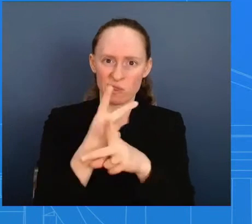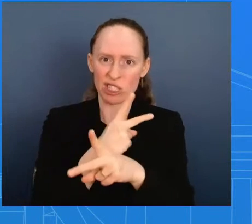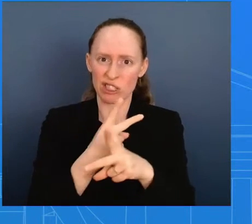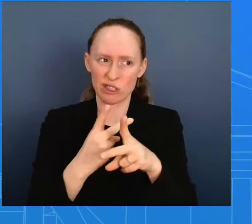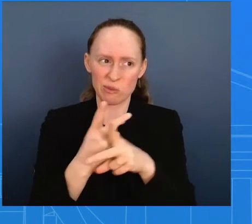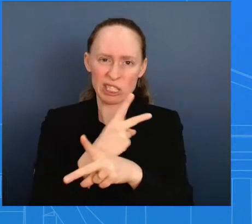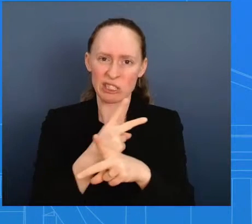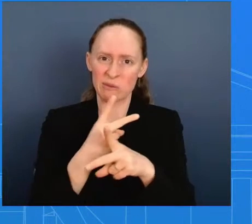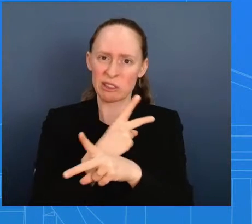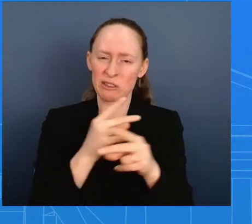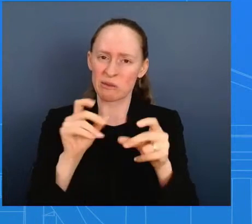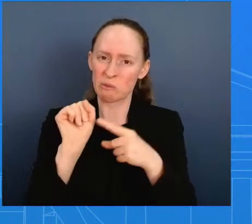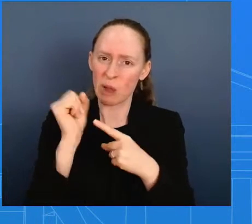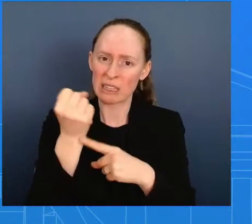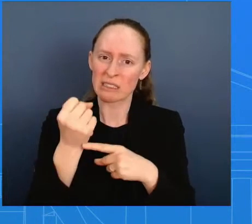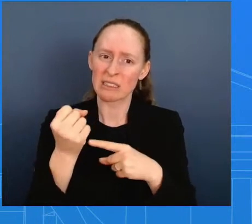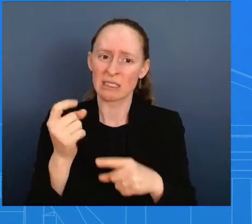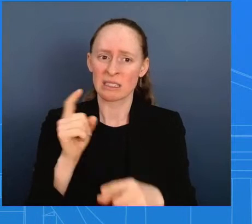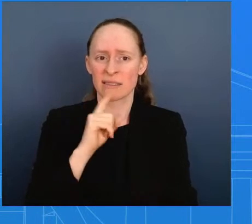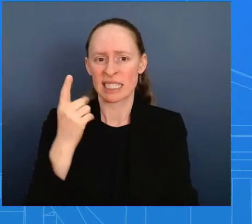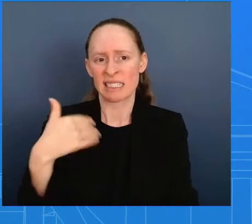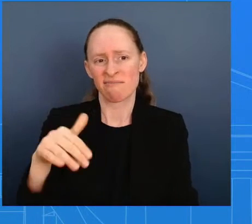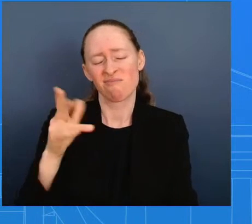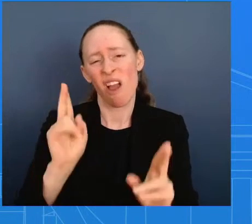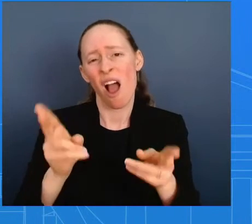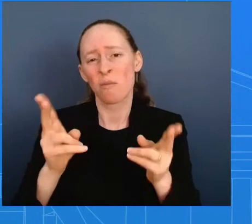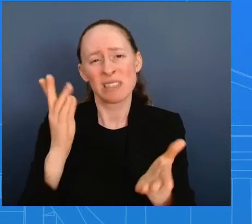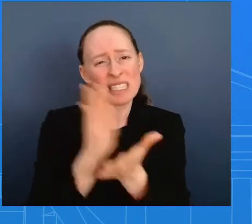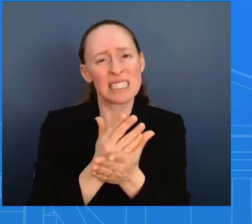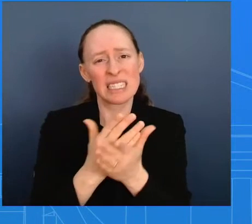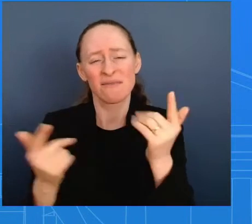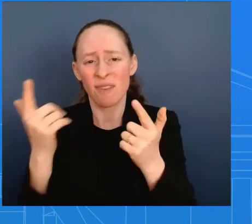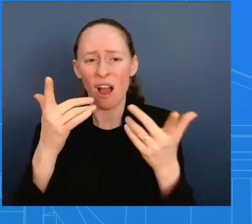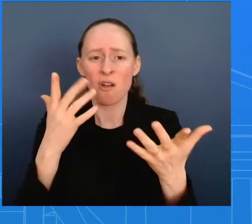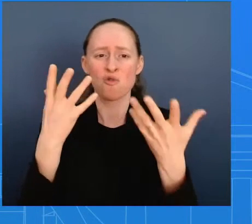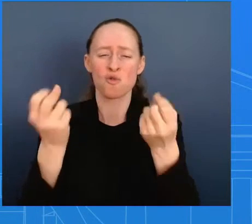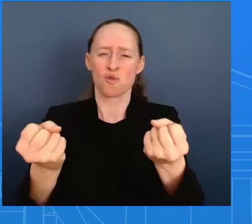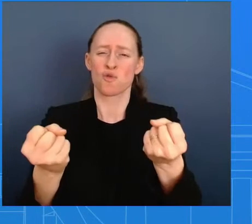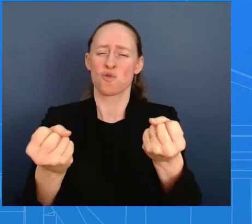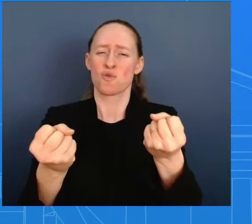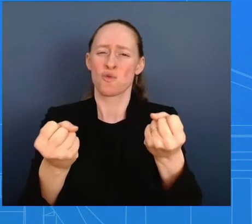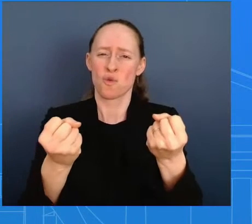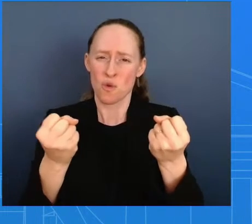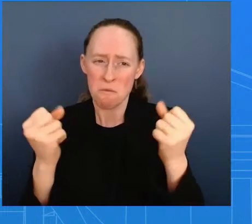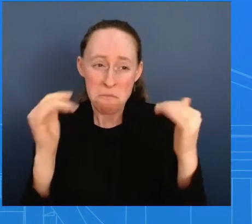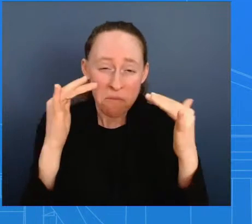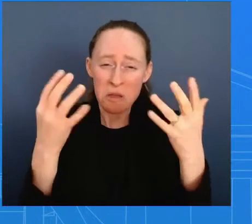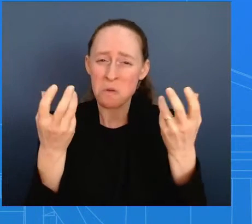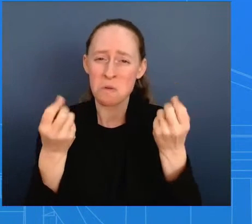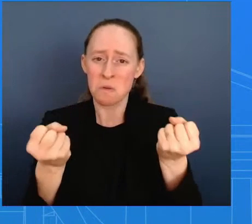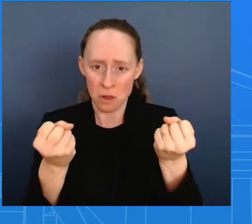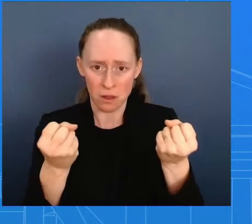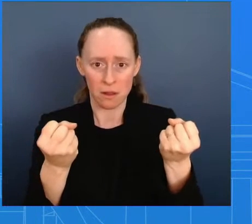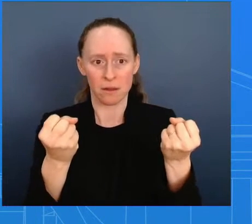as rapidly as possible. But, unfortunately, I'm not in a position to give you fidelity on those numbers because nobody entirely has it.